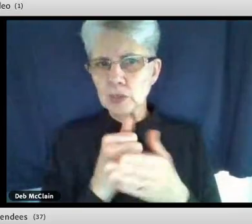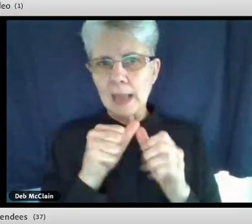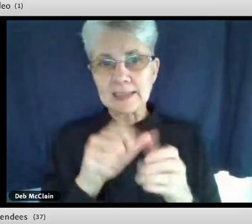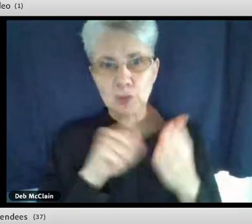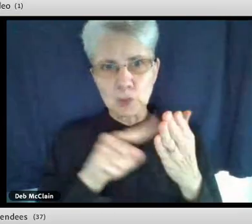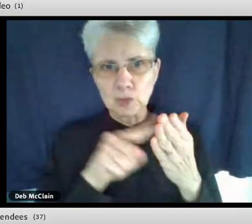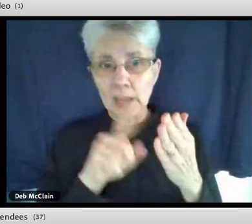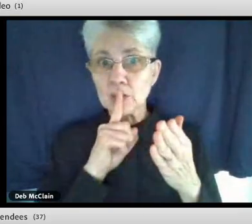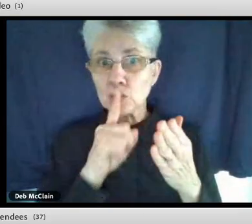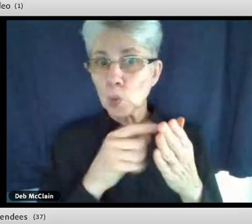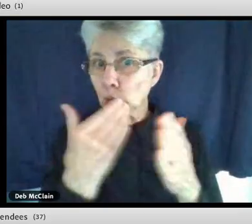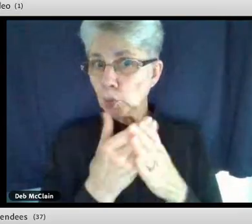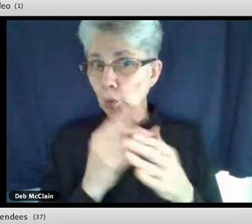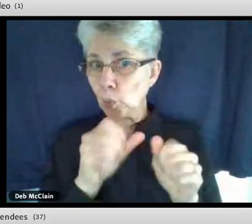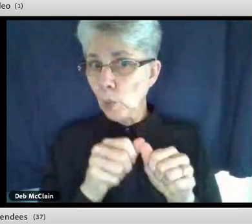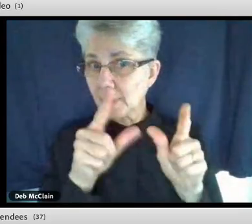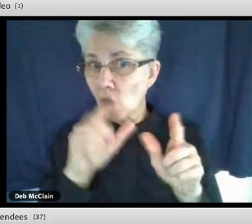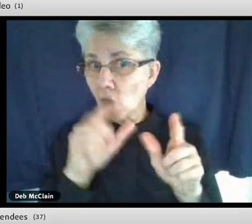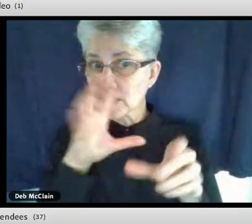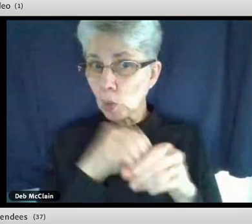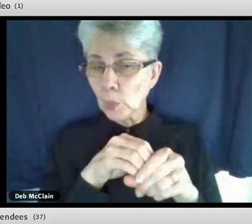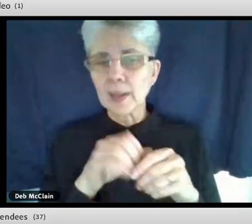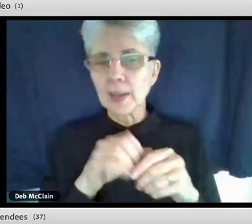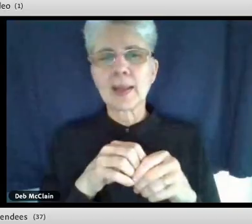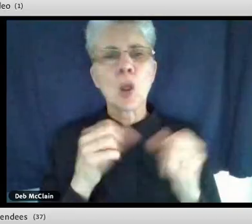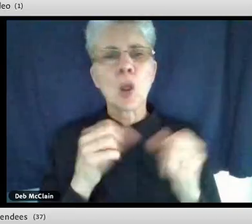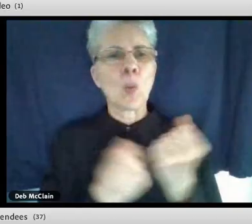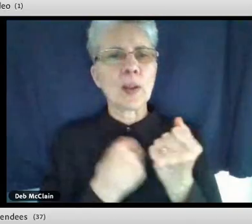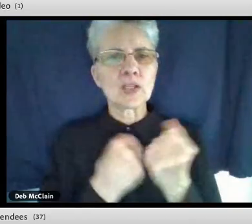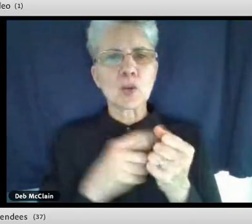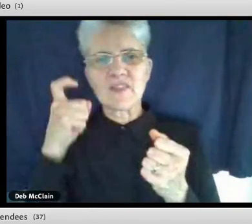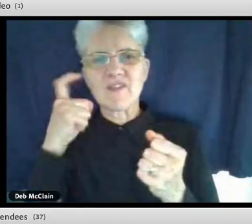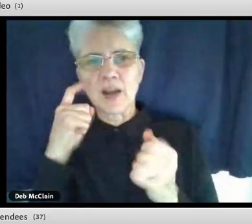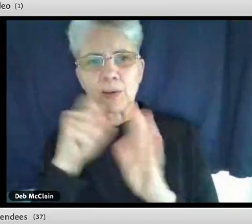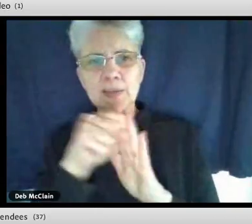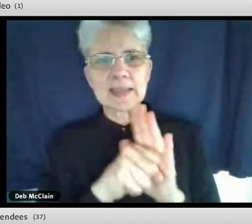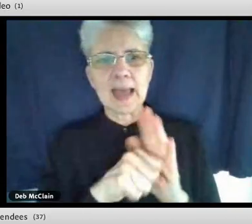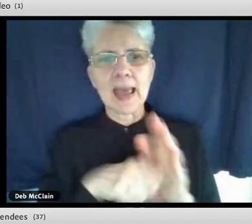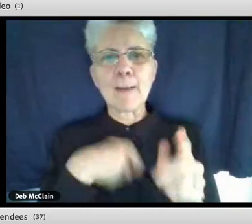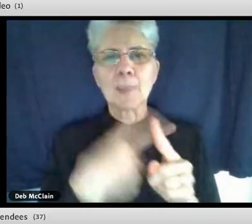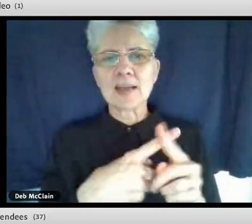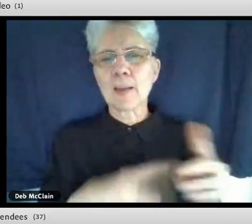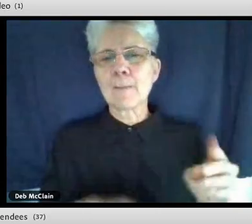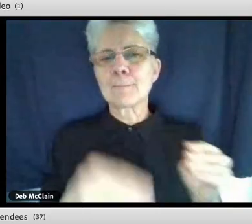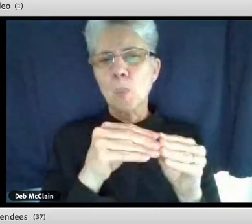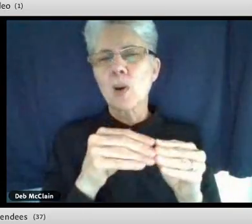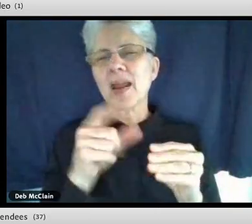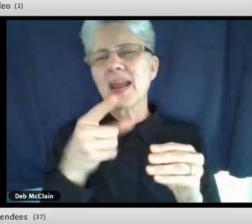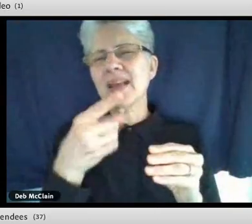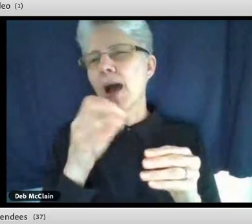I keep checking this to see if there's any kind of new webinars, resources, federal and state, and some additional resources, so, again, a hub.